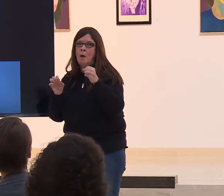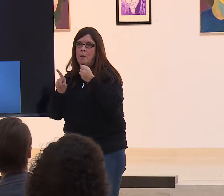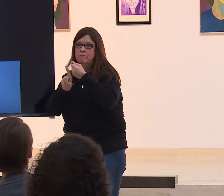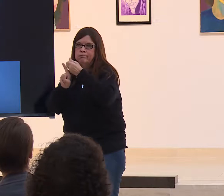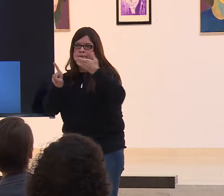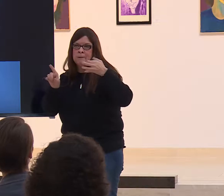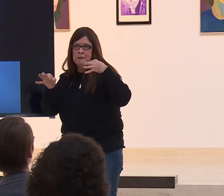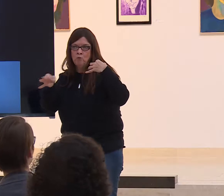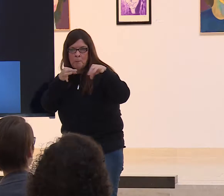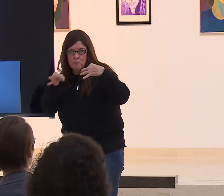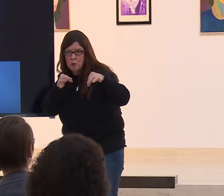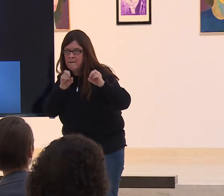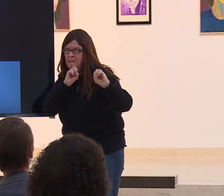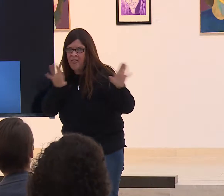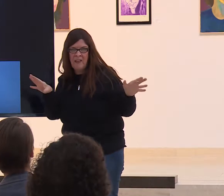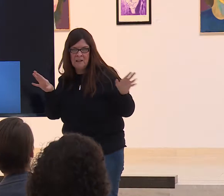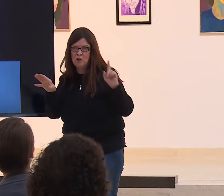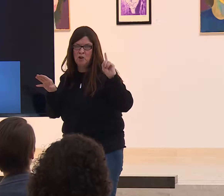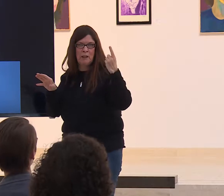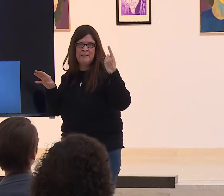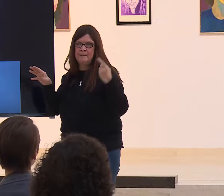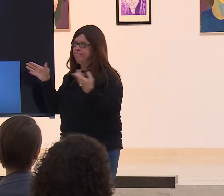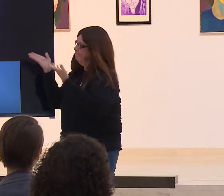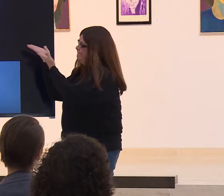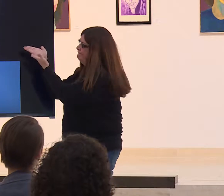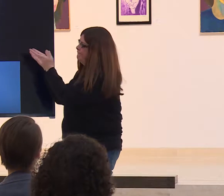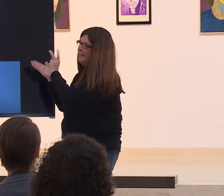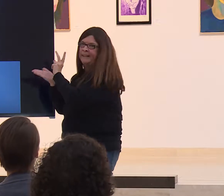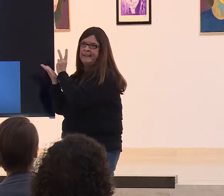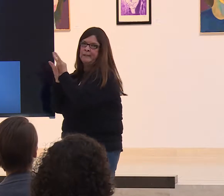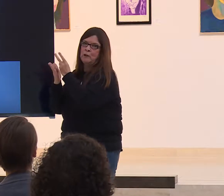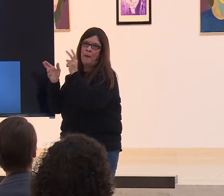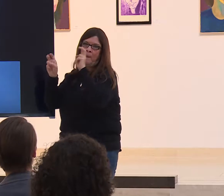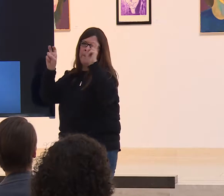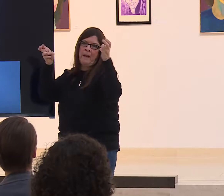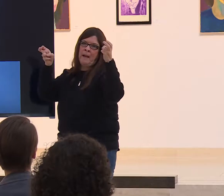Now, before that, there were no motifs, nothing specific that were required,